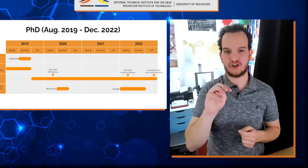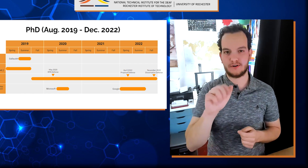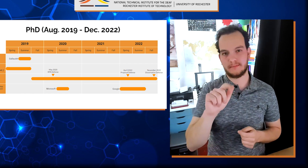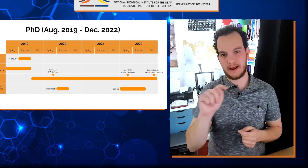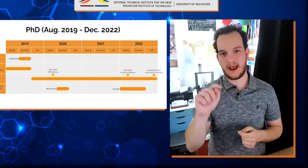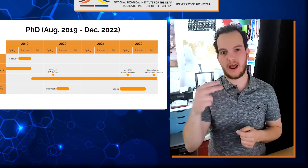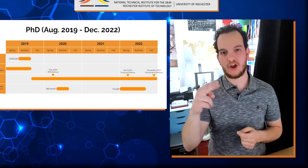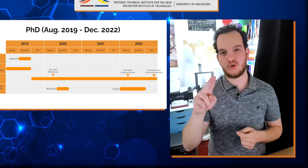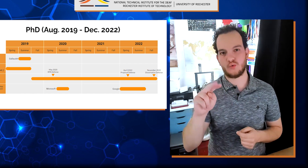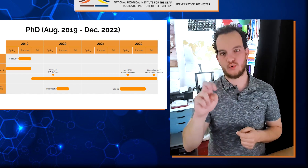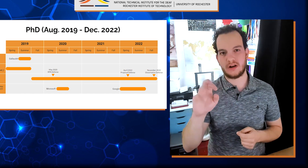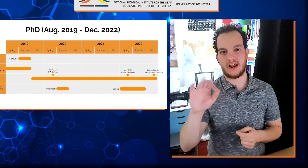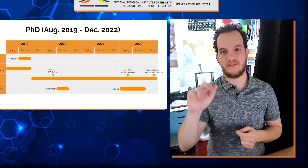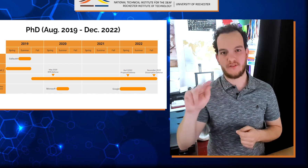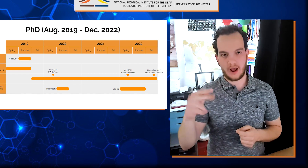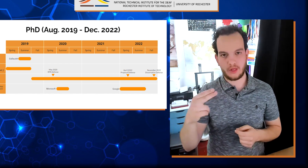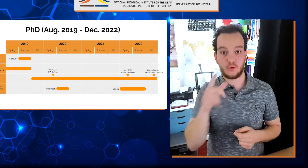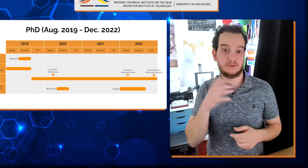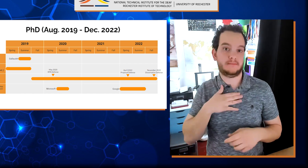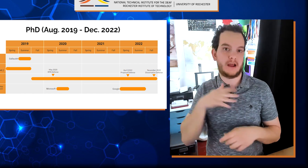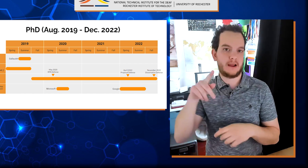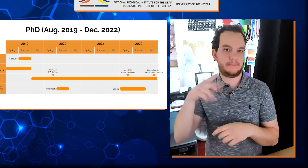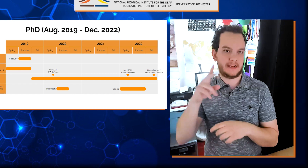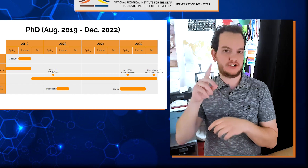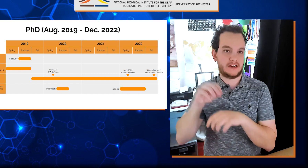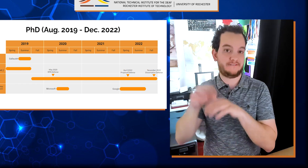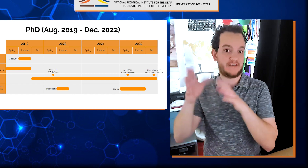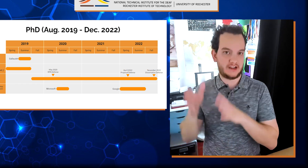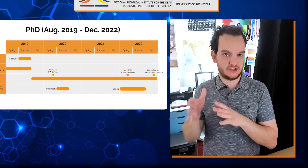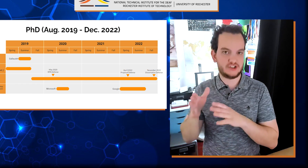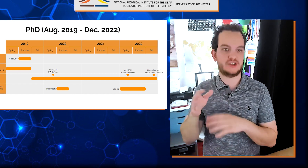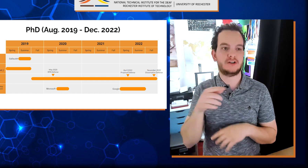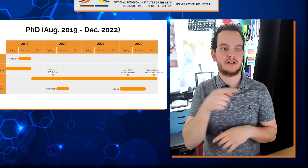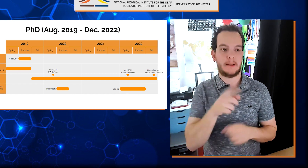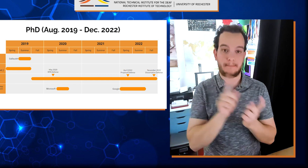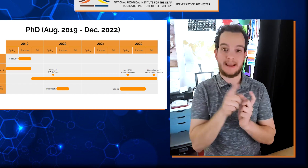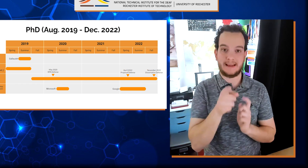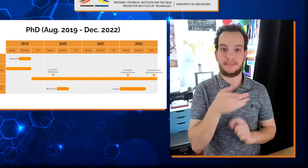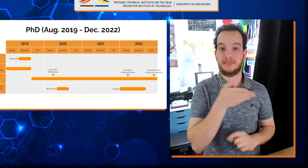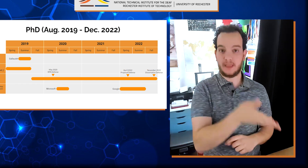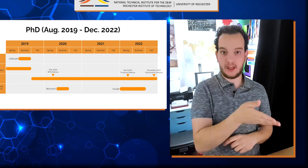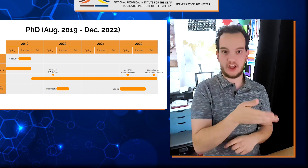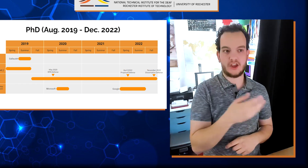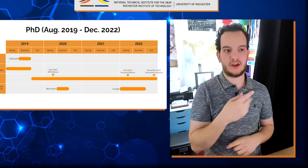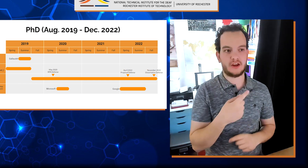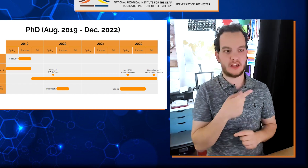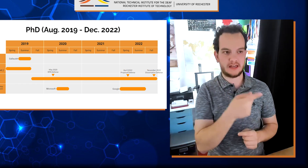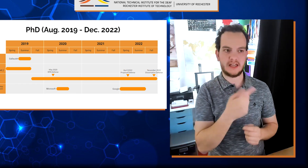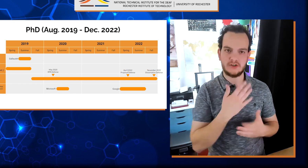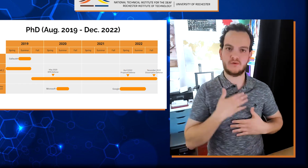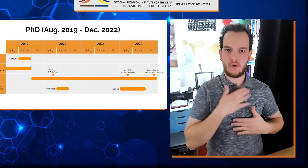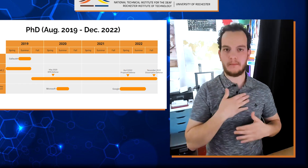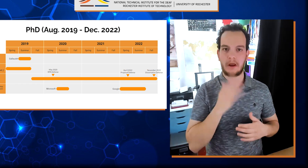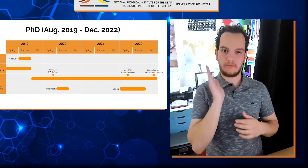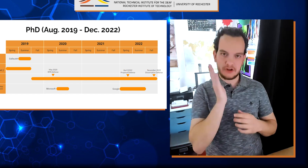And I met Dr. Matt Huenerfauth there, who's my Ph.D. advisor, but I met him there in 2018 for the first time.